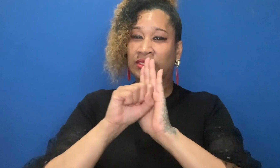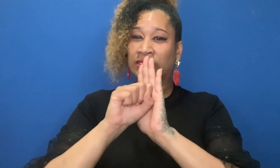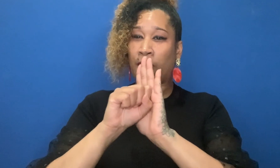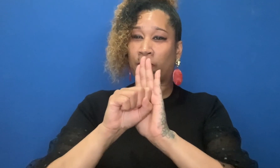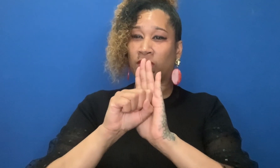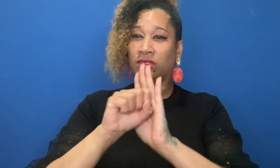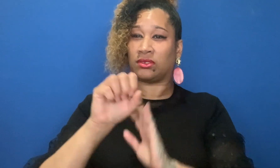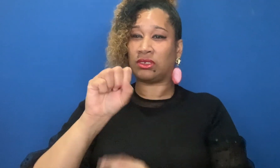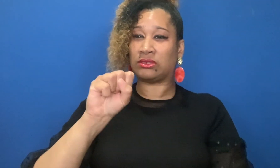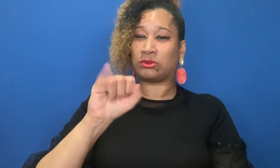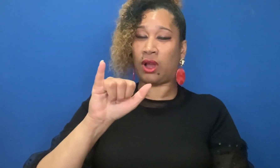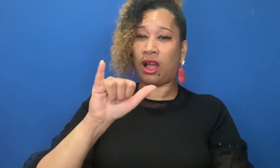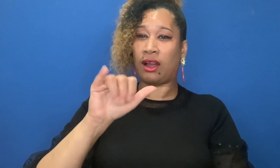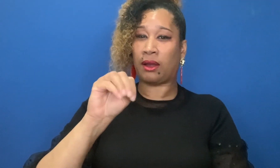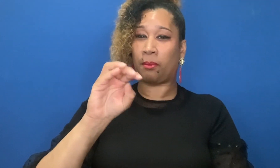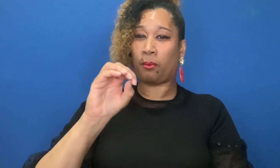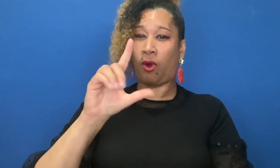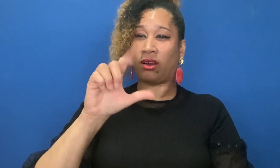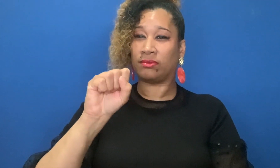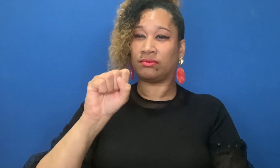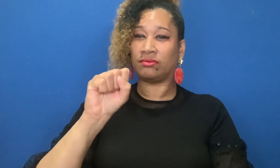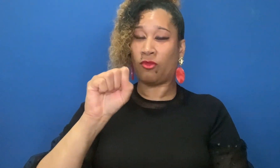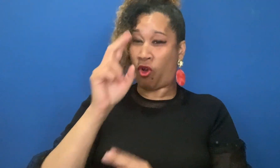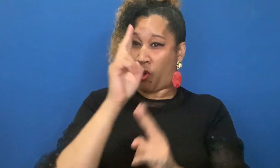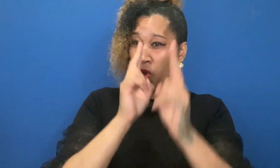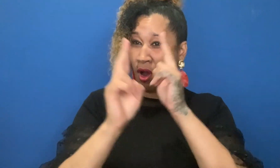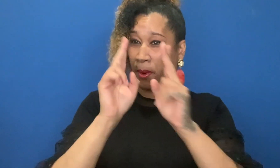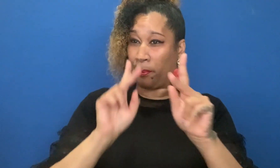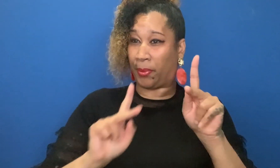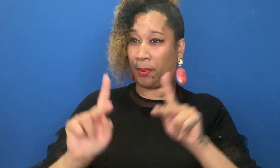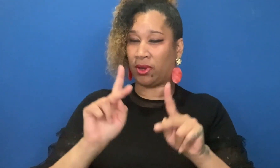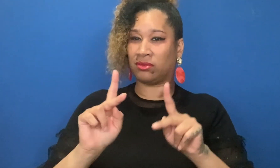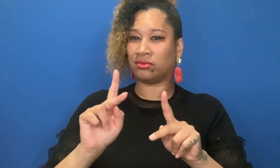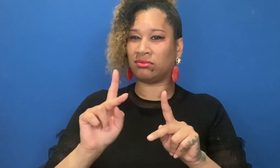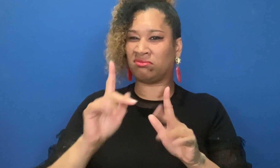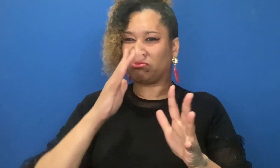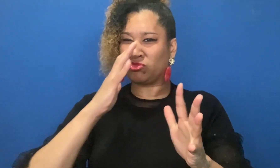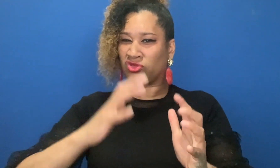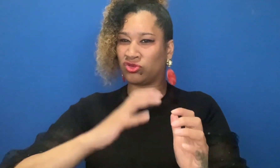Those symbols honor people